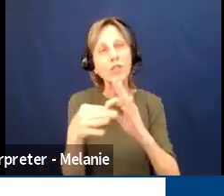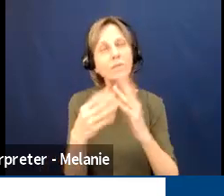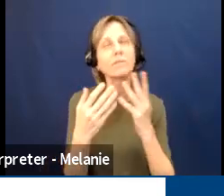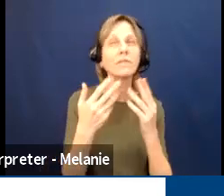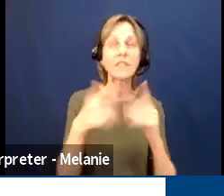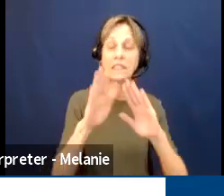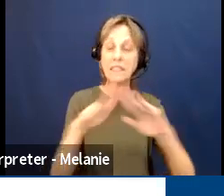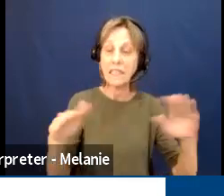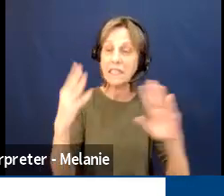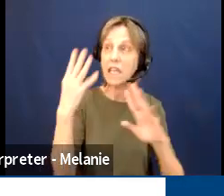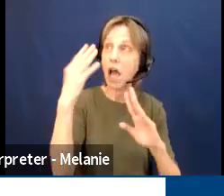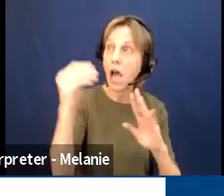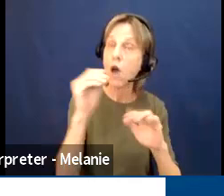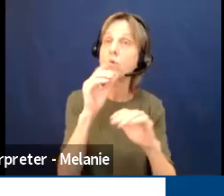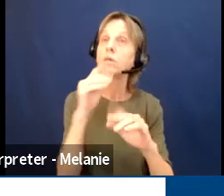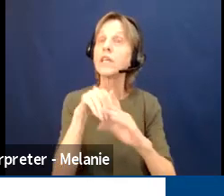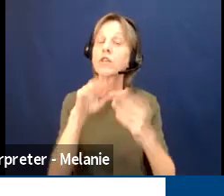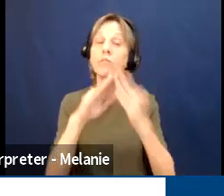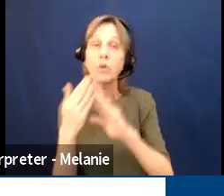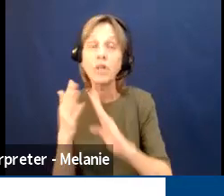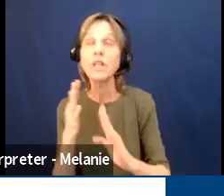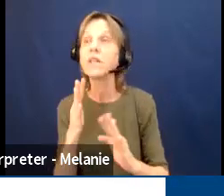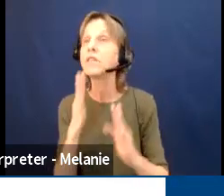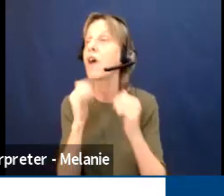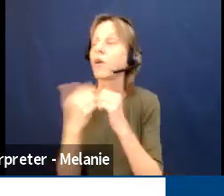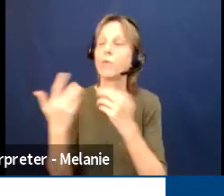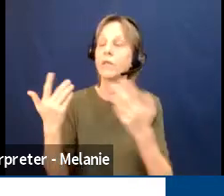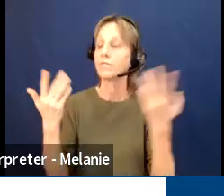talking to stakeholders whether it's the floodplain manager or the local